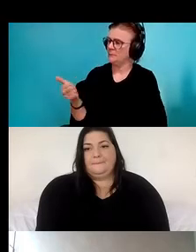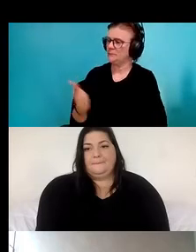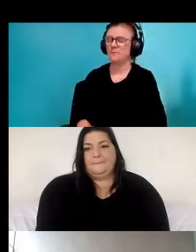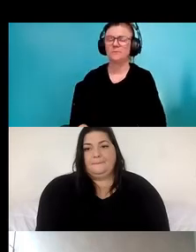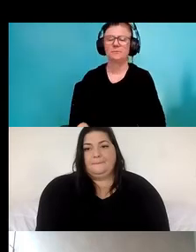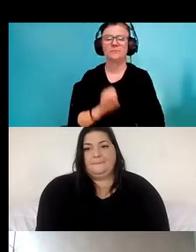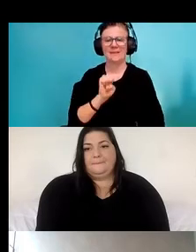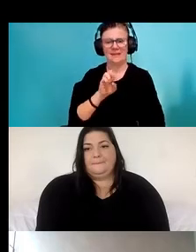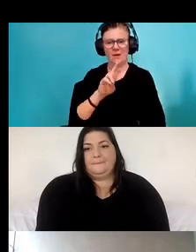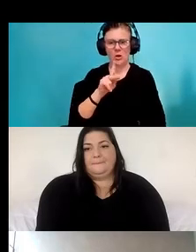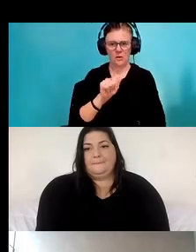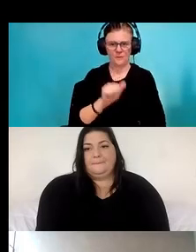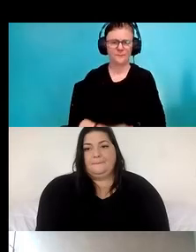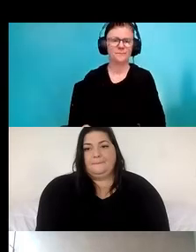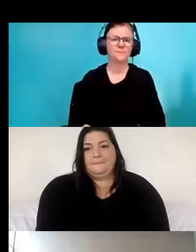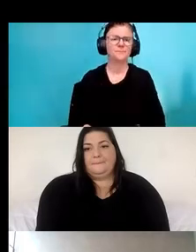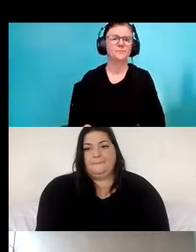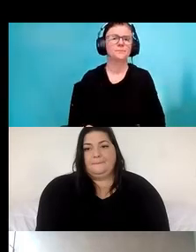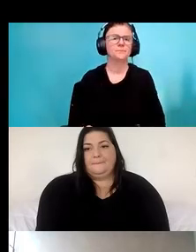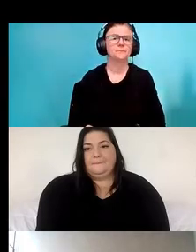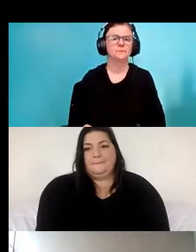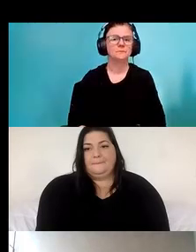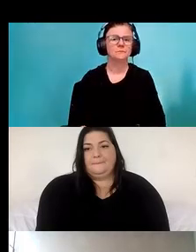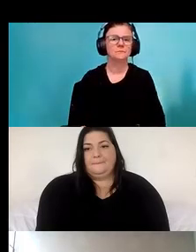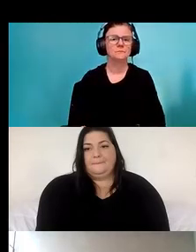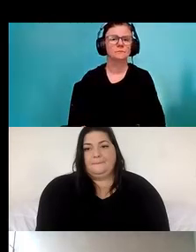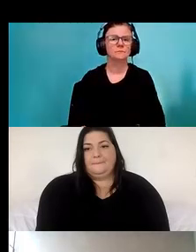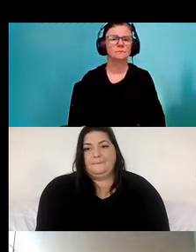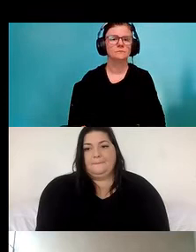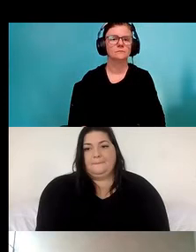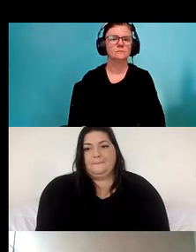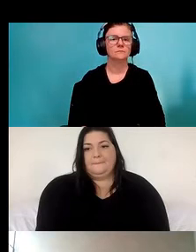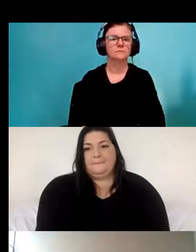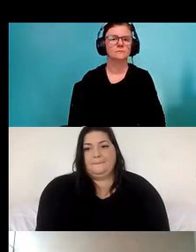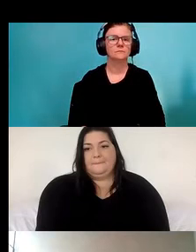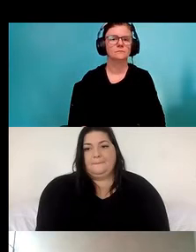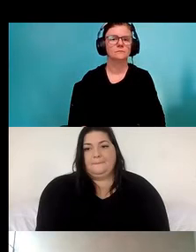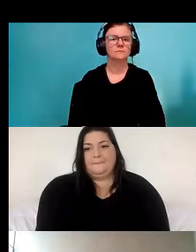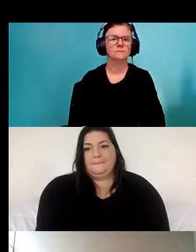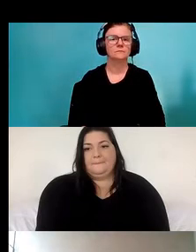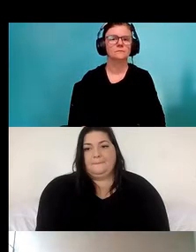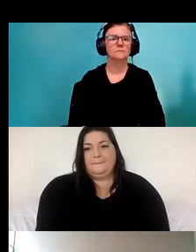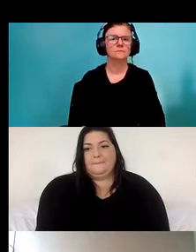So with that in mind, we'll move into some of the ways